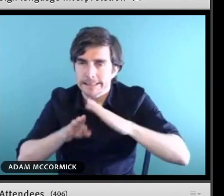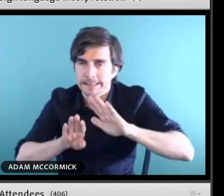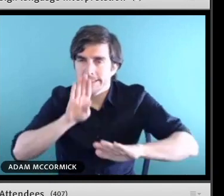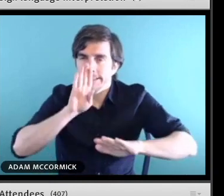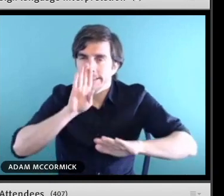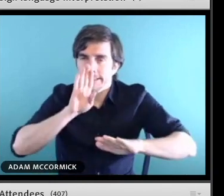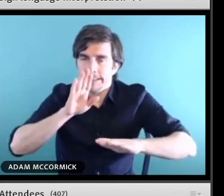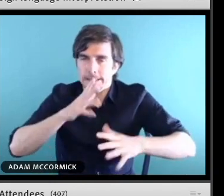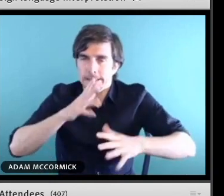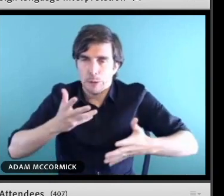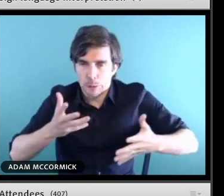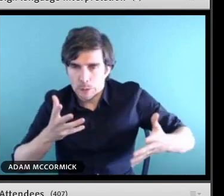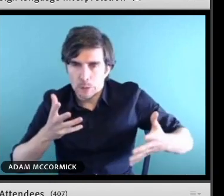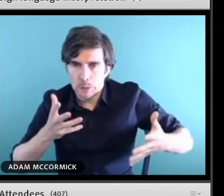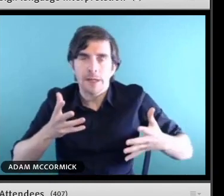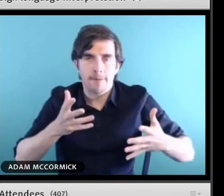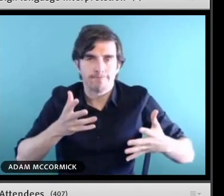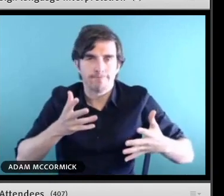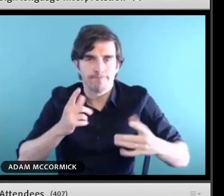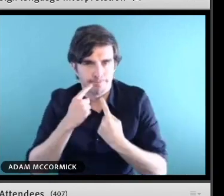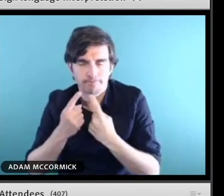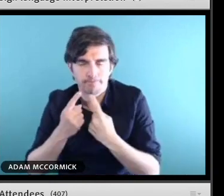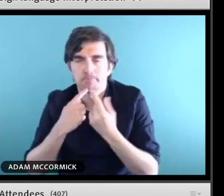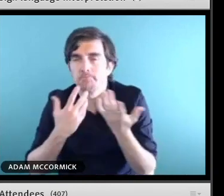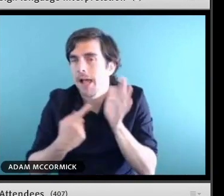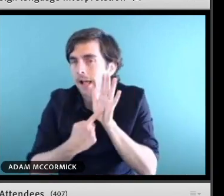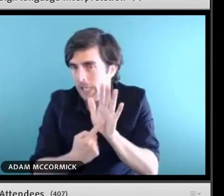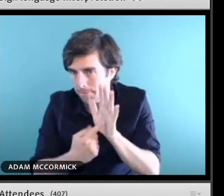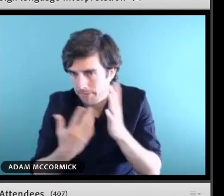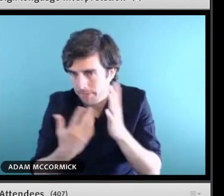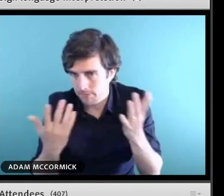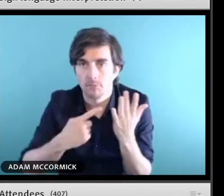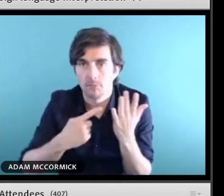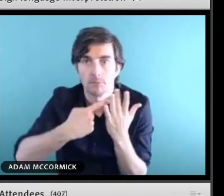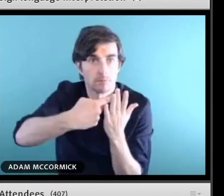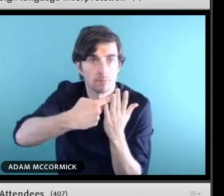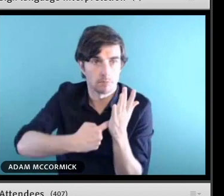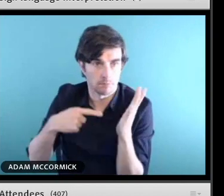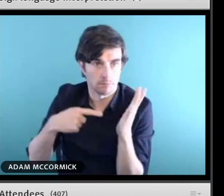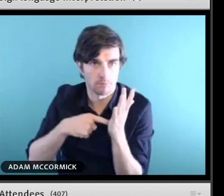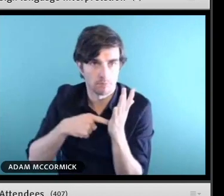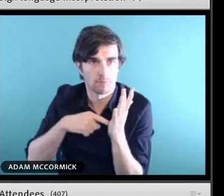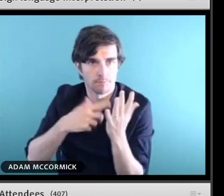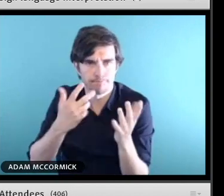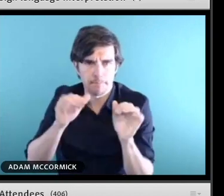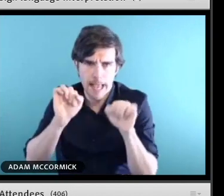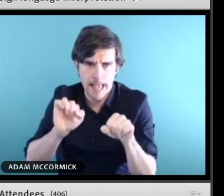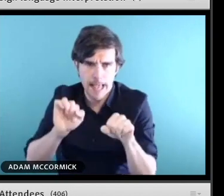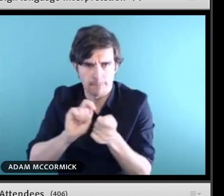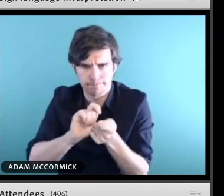and the working group from COVID is we collaborated with ISC results group 2 on accountability